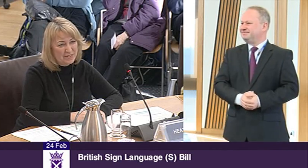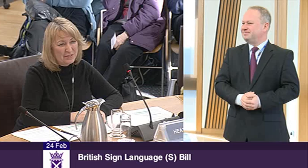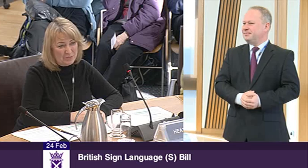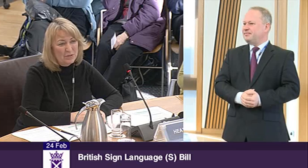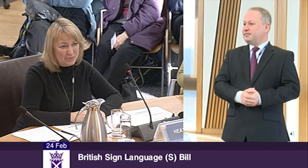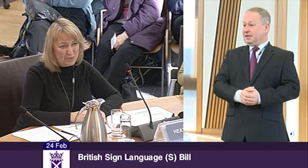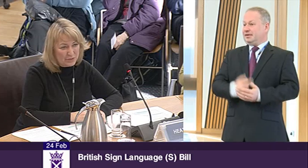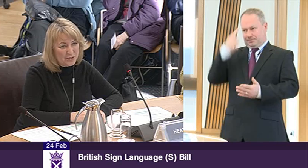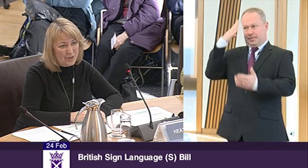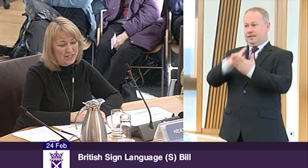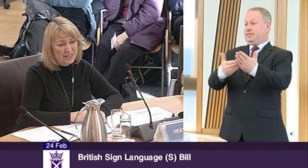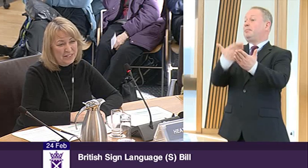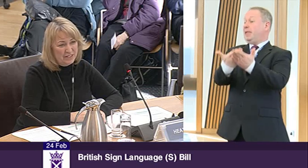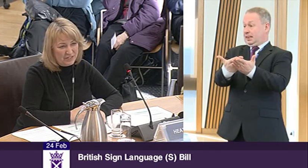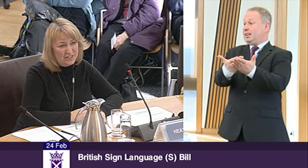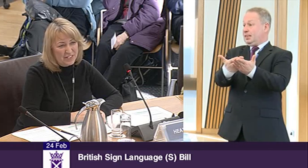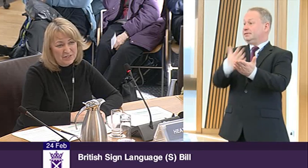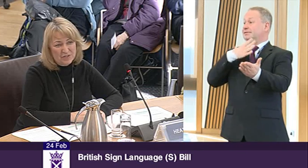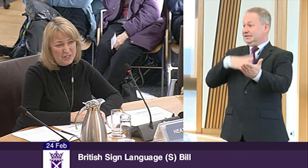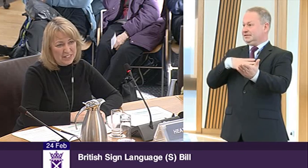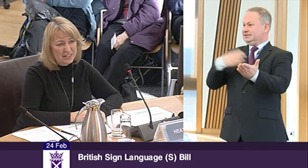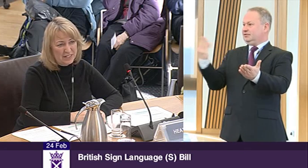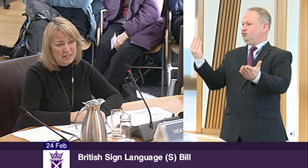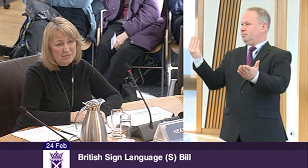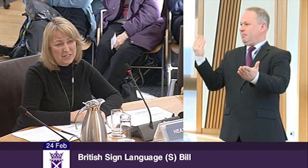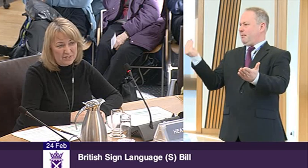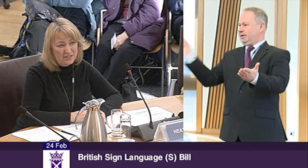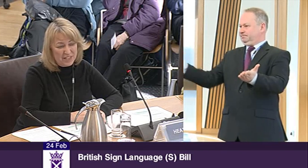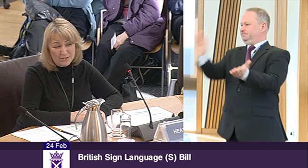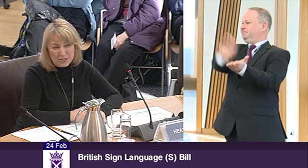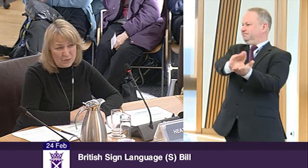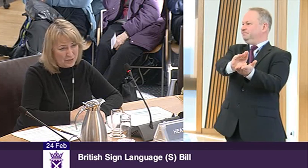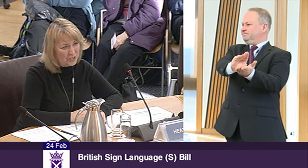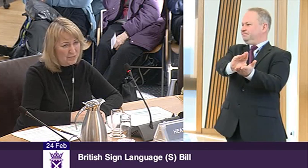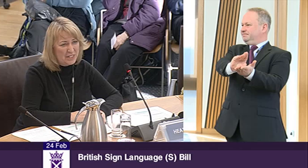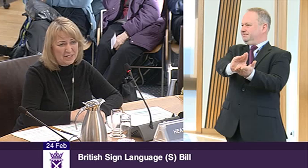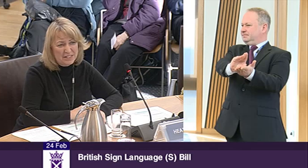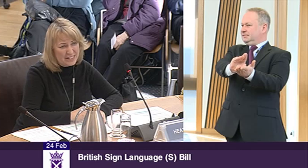Heather Gray: I believe that the bill will require funding and resourcing, given that